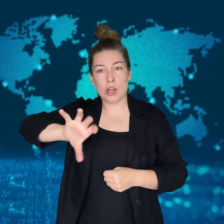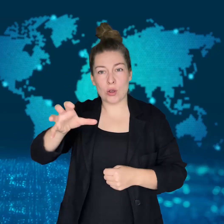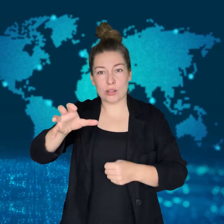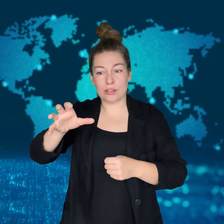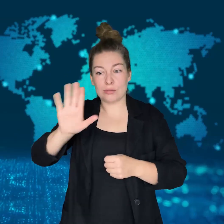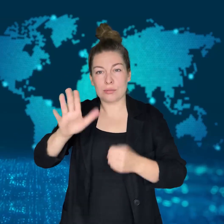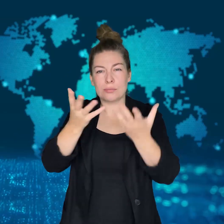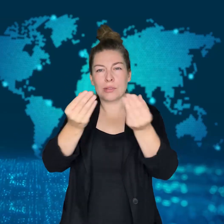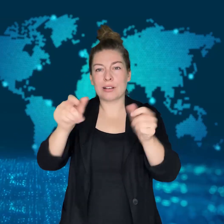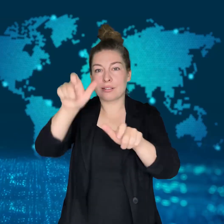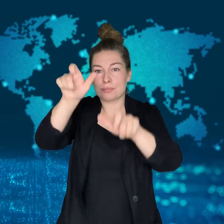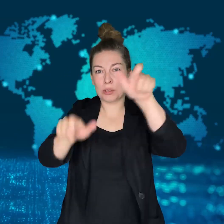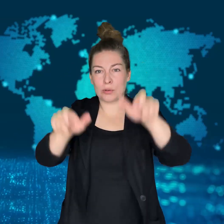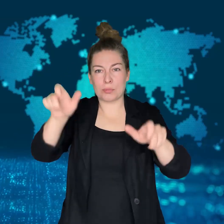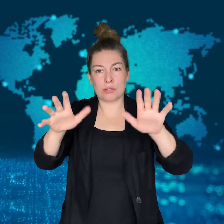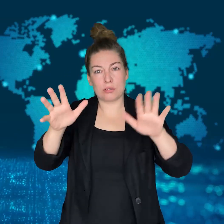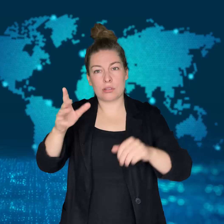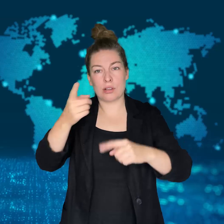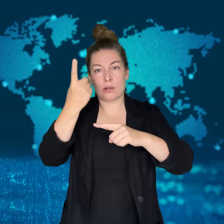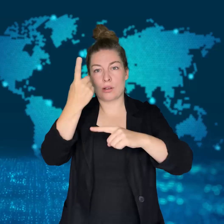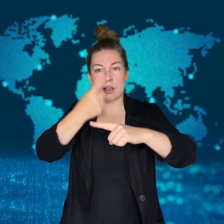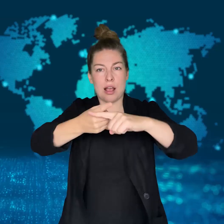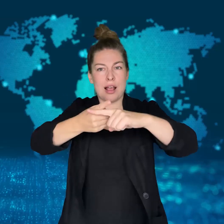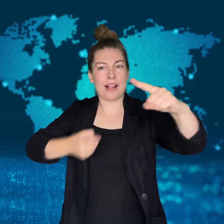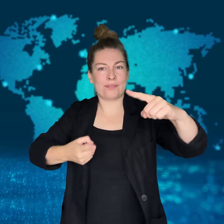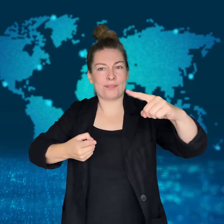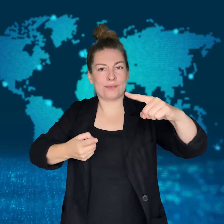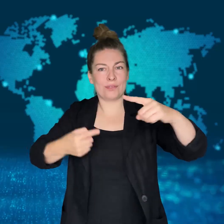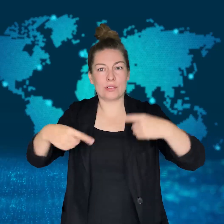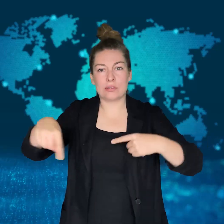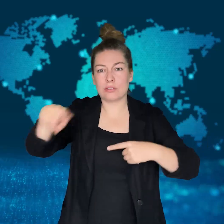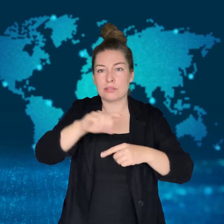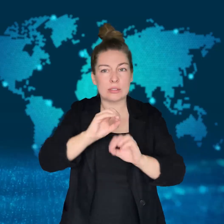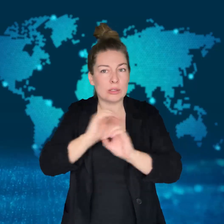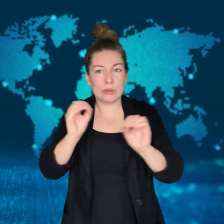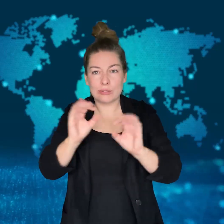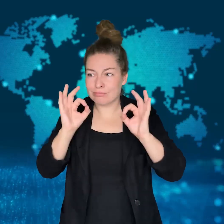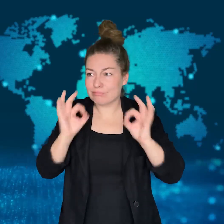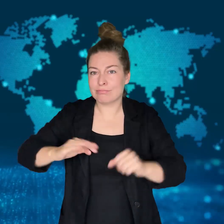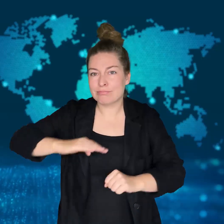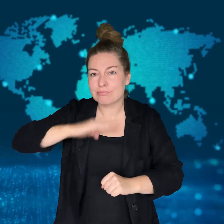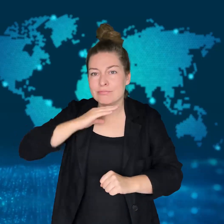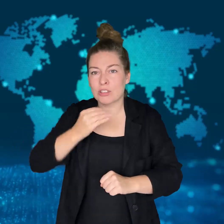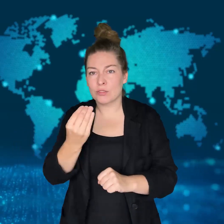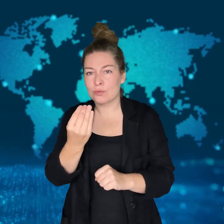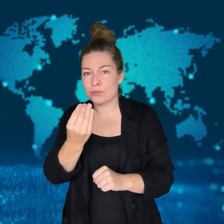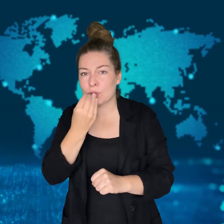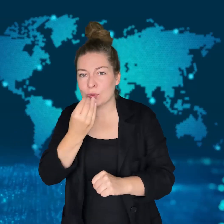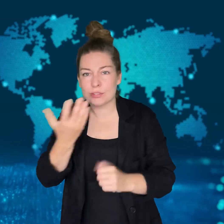It's been estimated that around half of